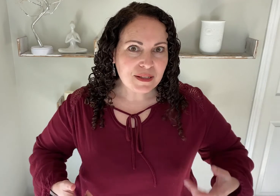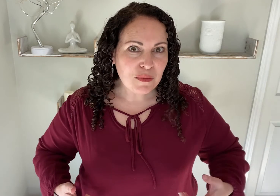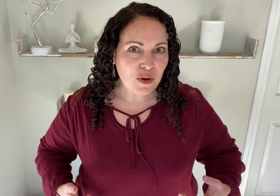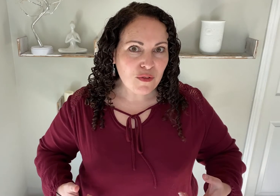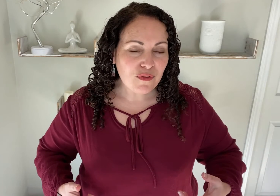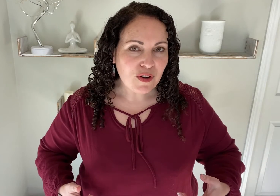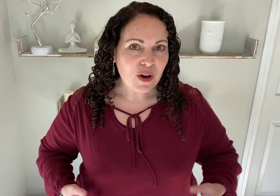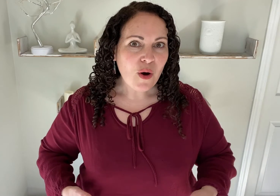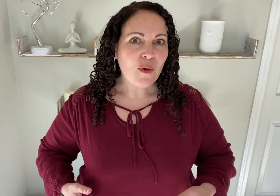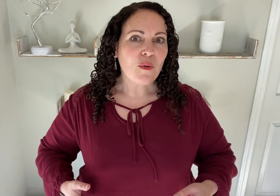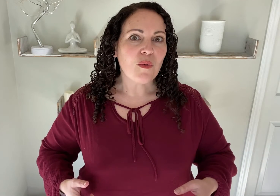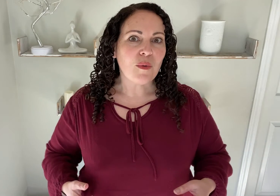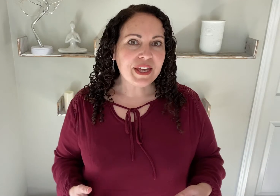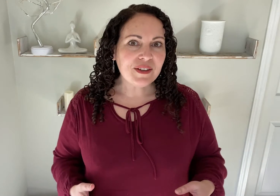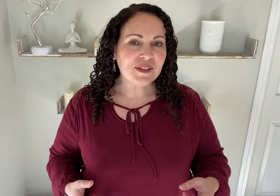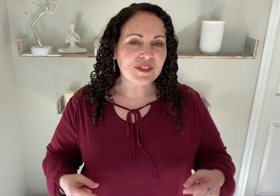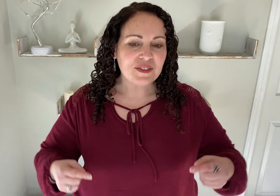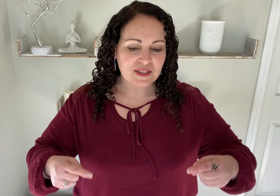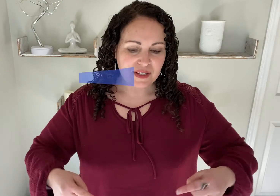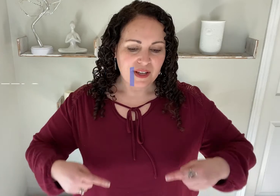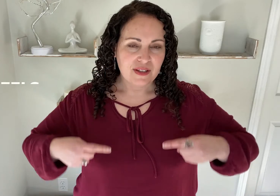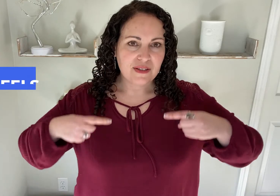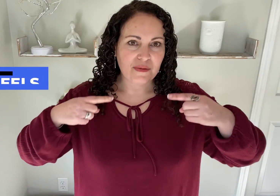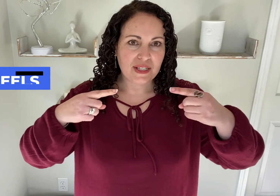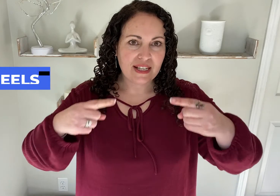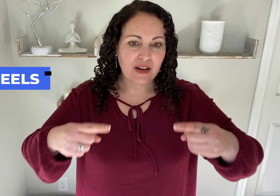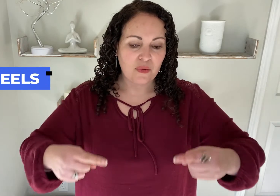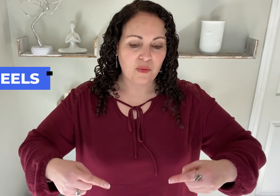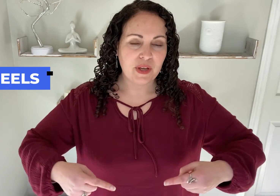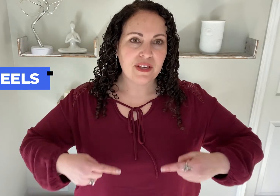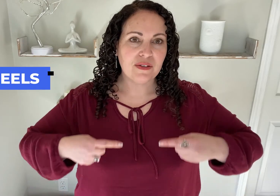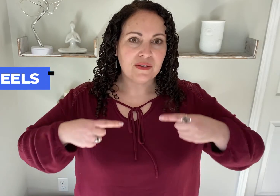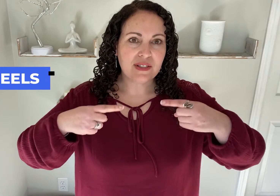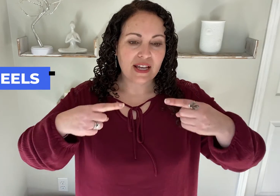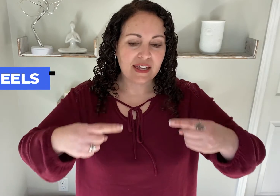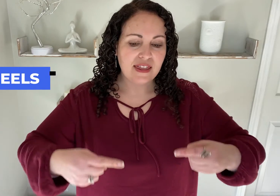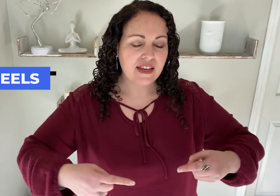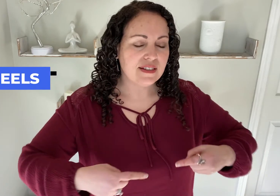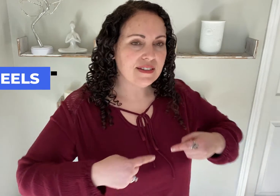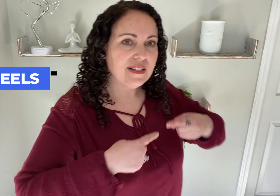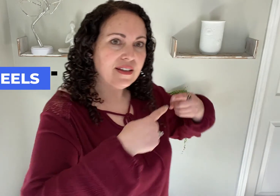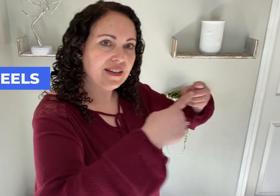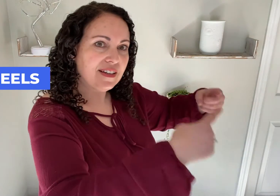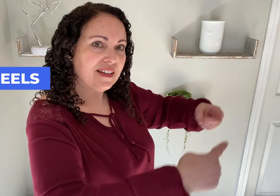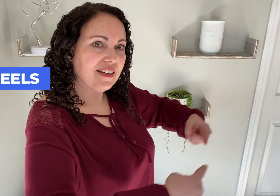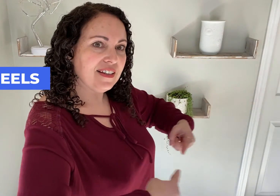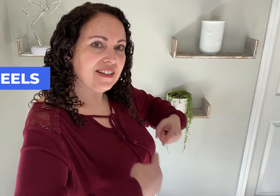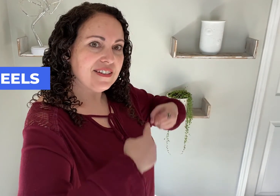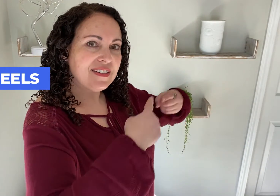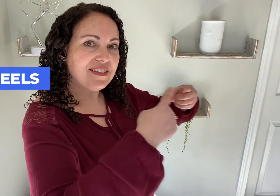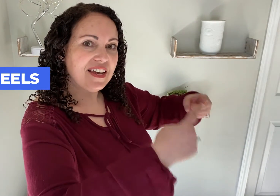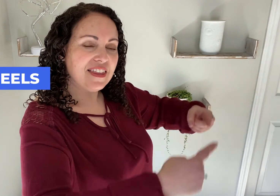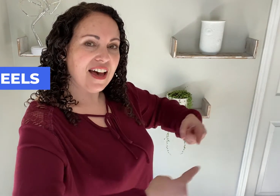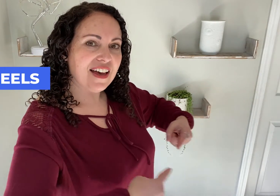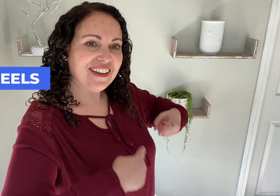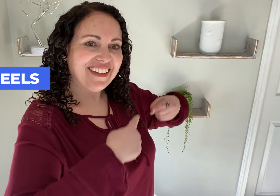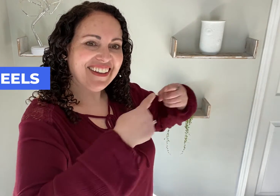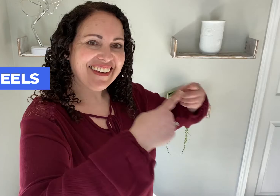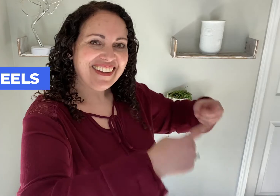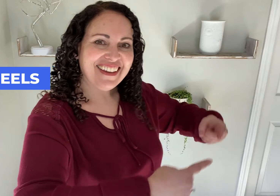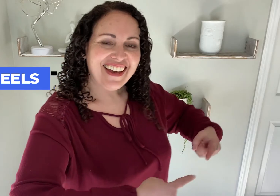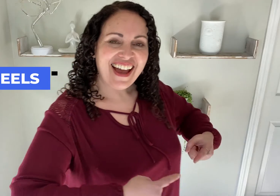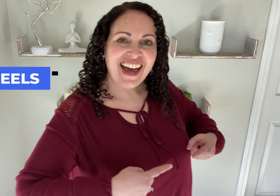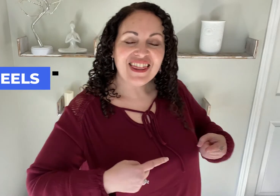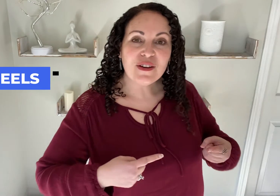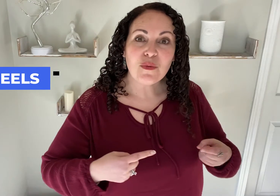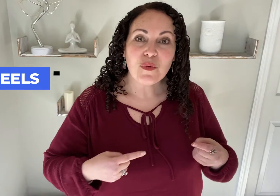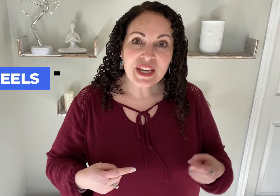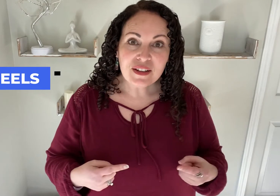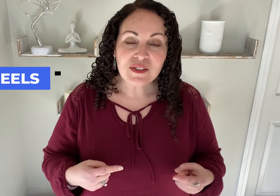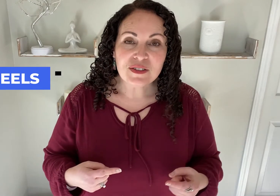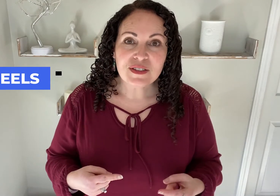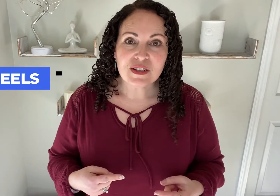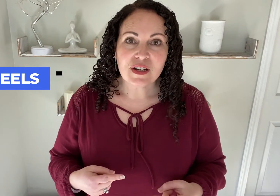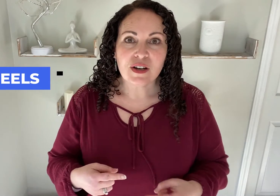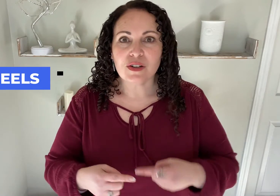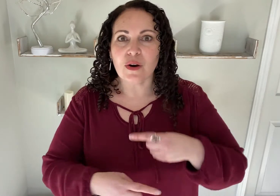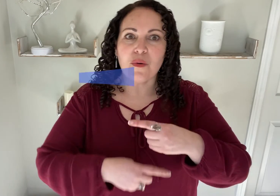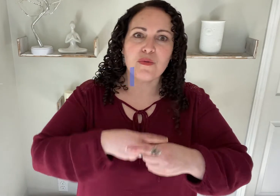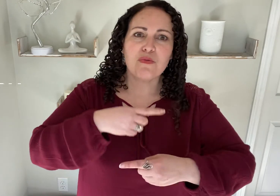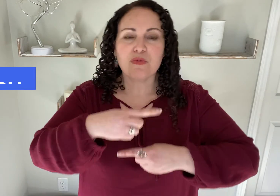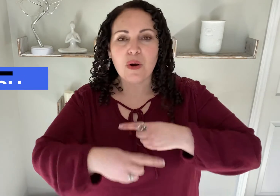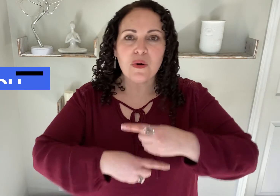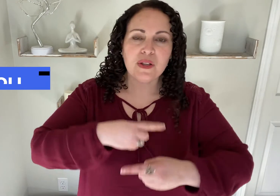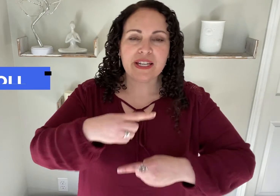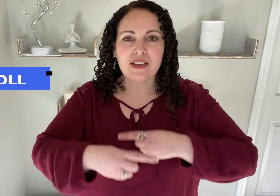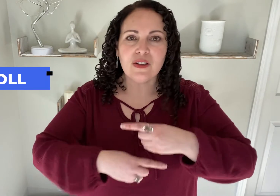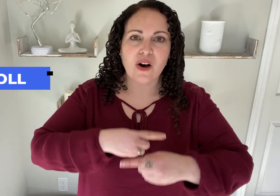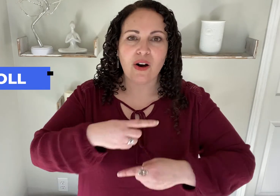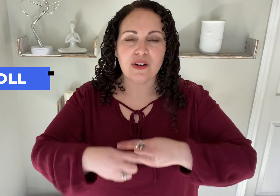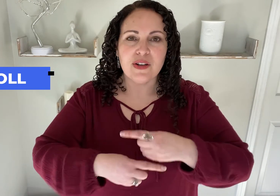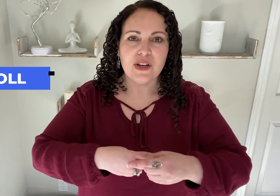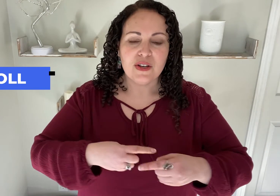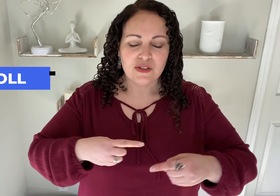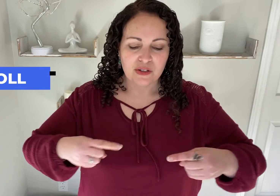it move? Wheels. So you sign wheels just like this. And the wheels go rolling along. So you are